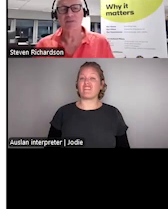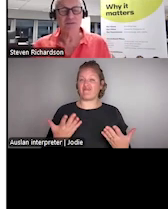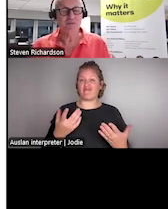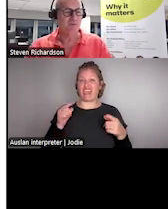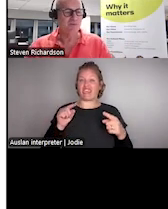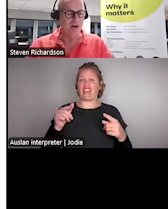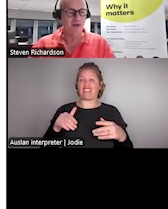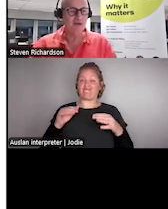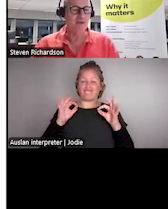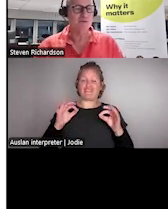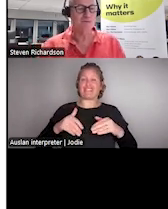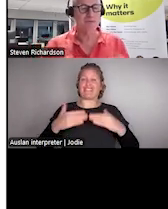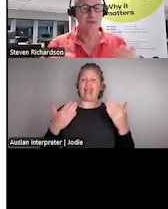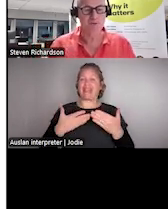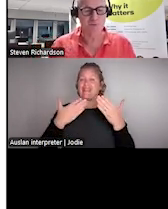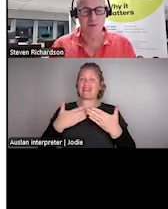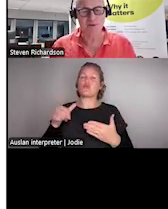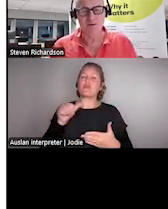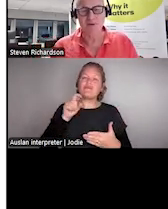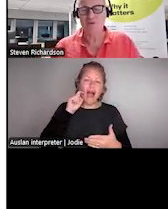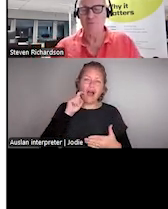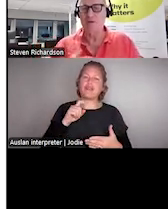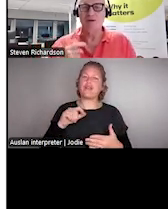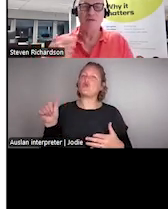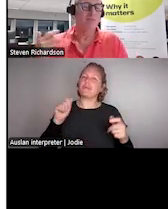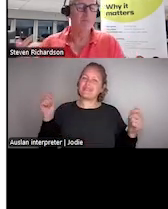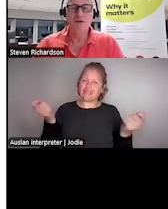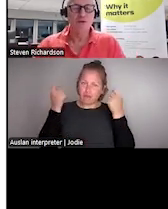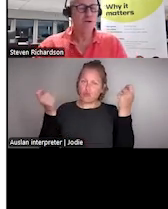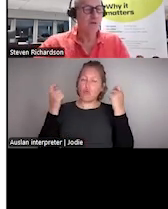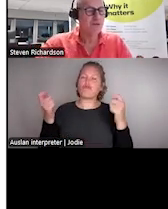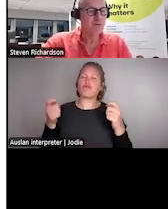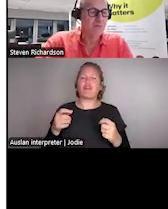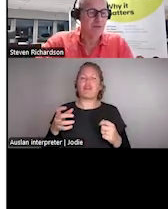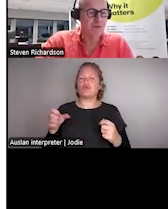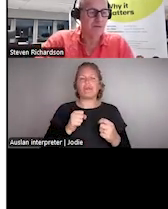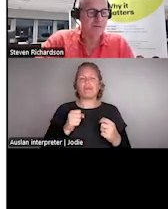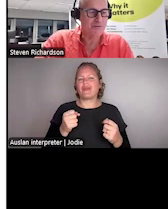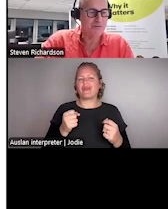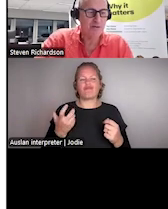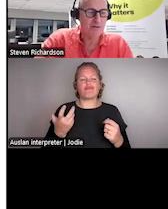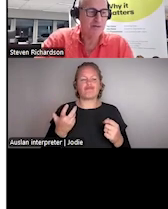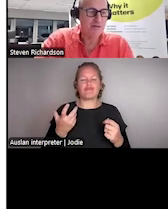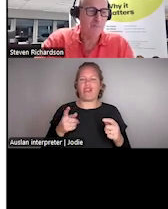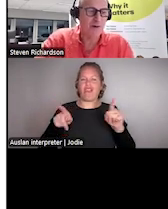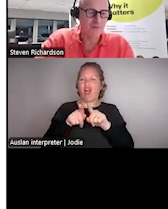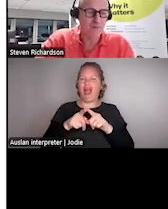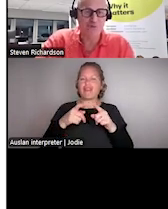this is got to be fun and celebratory. It should be close to a party. But of course